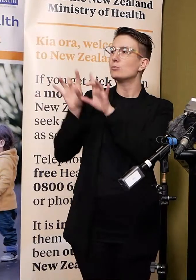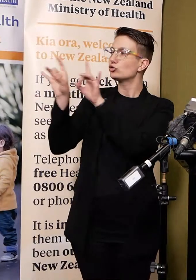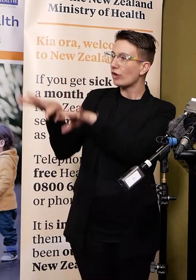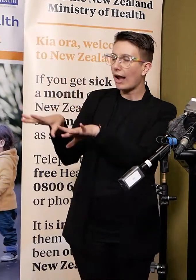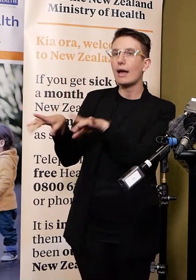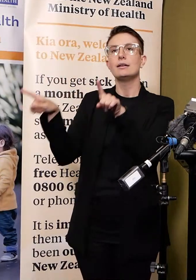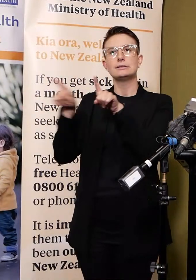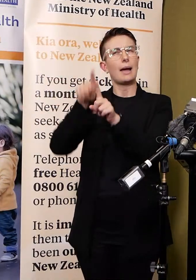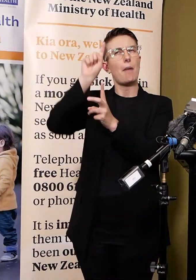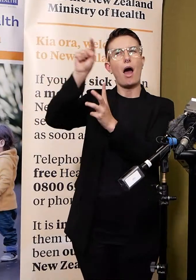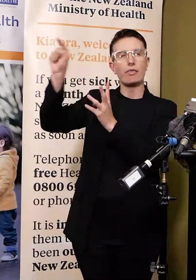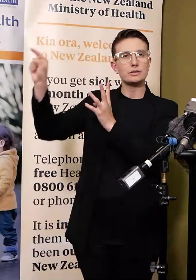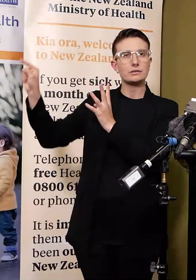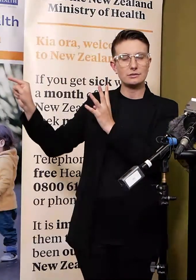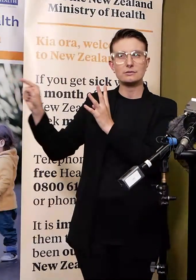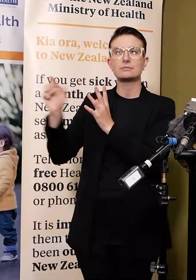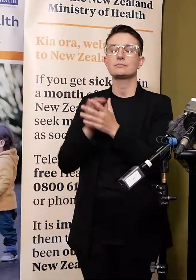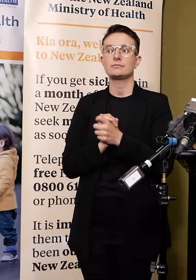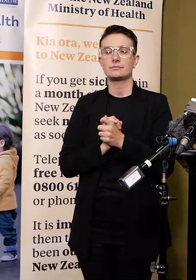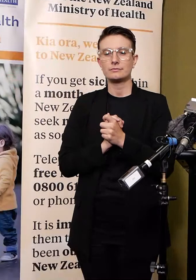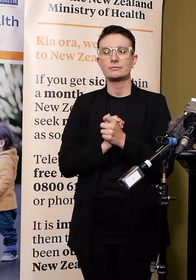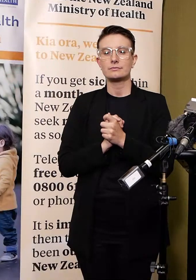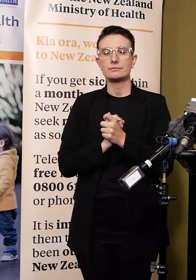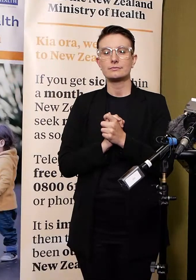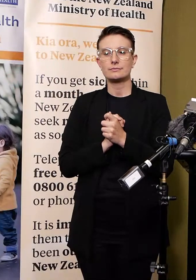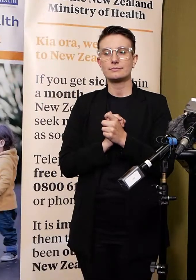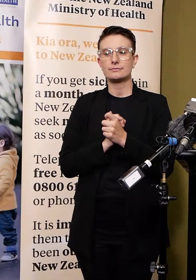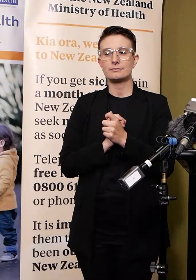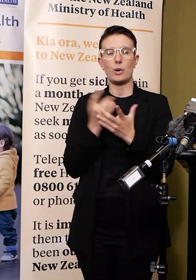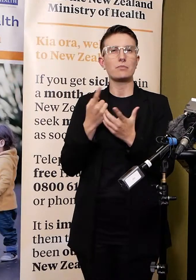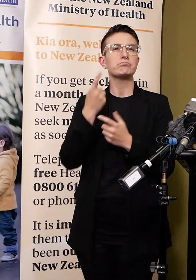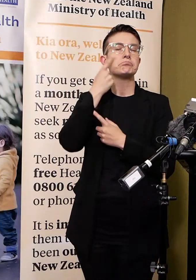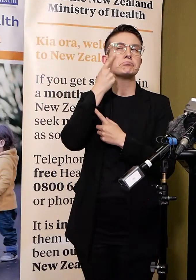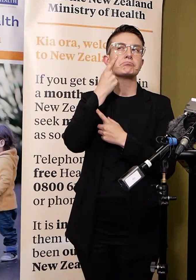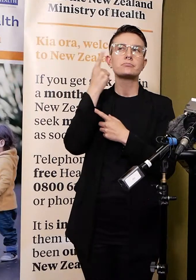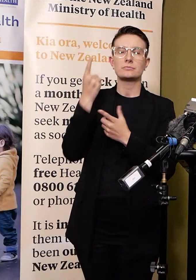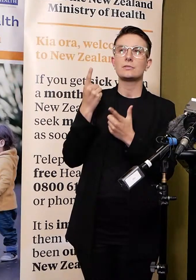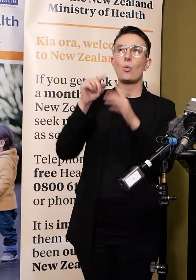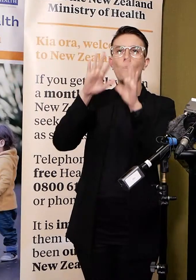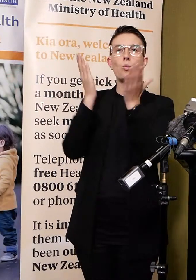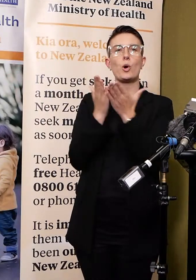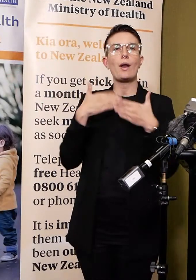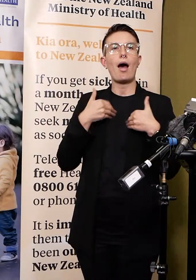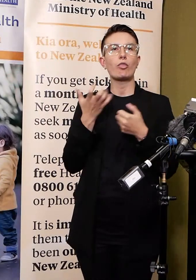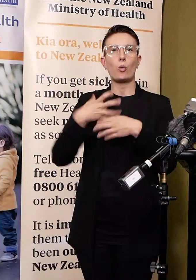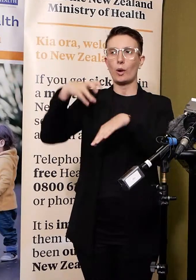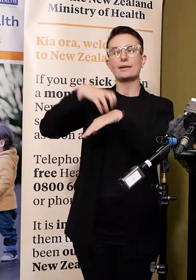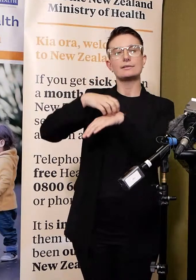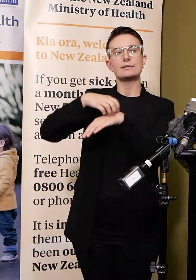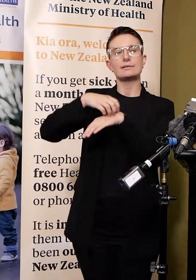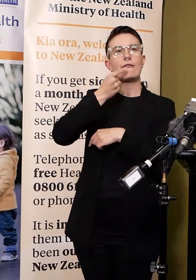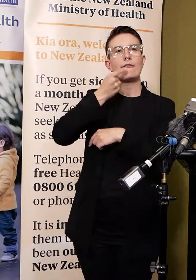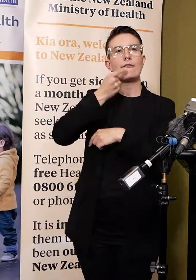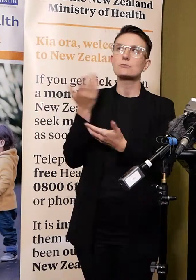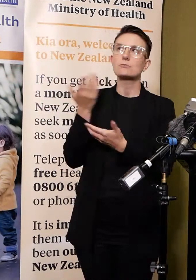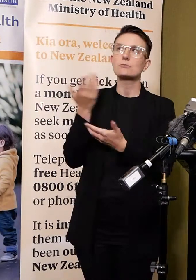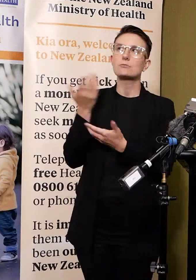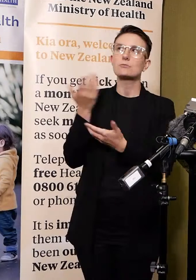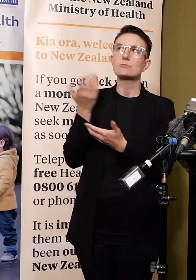and also repeatedly looking at the WHO advice on this. So just to reassure people about what that procedure is